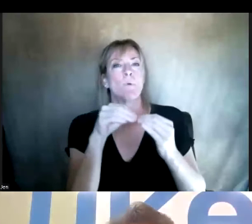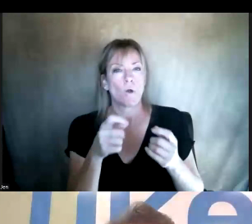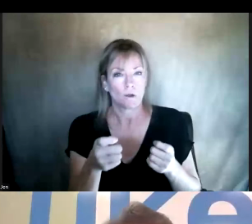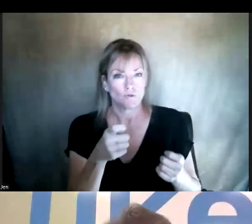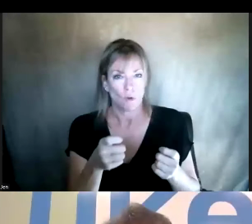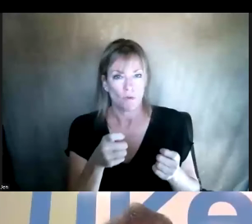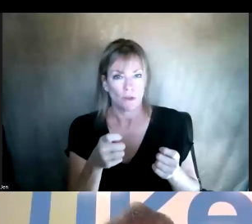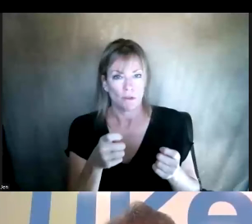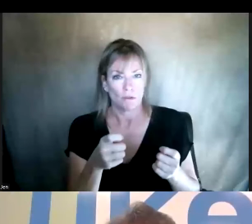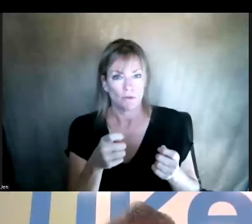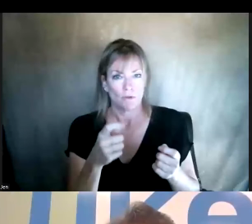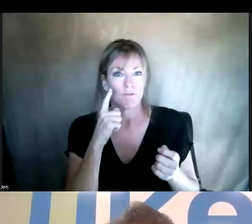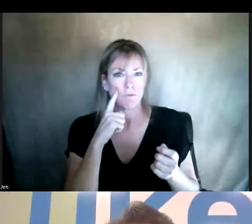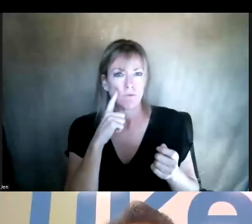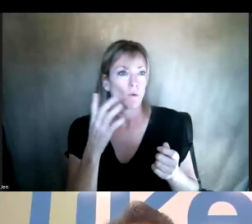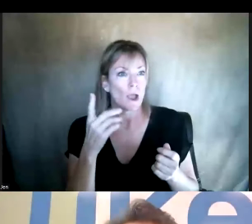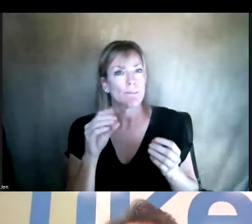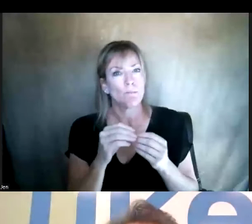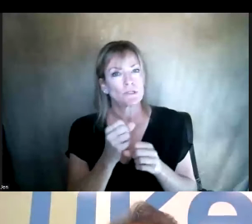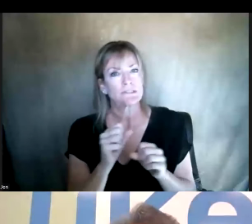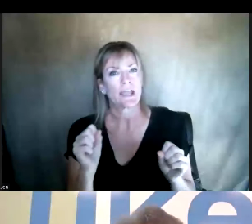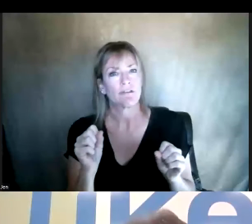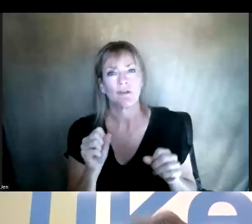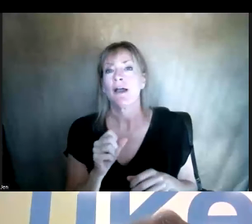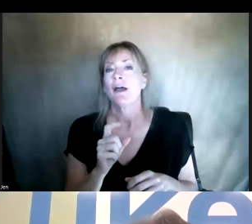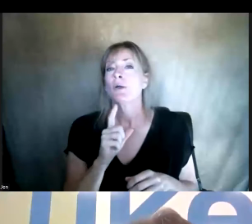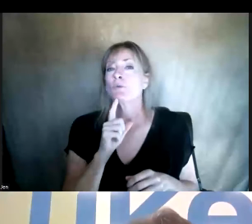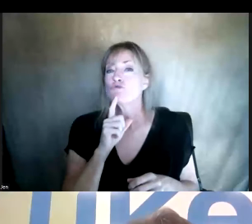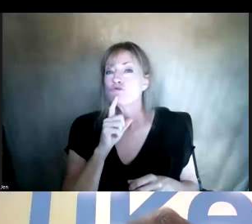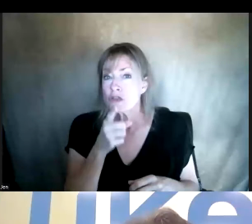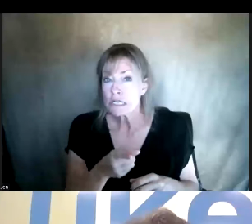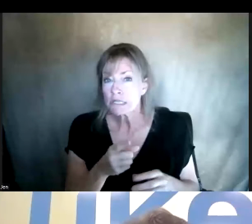TO BE SAFER. IN REALITY, WHEN THE NUMBERS OF RESTRAINTS AND